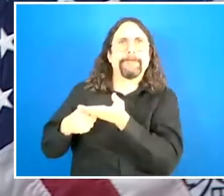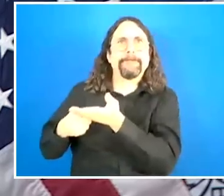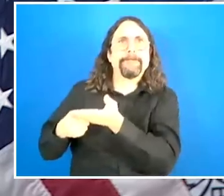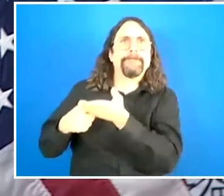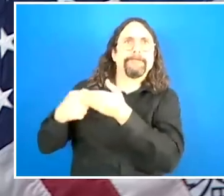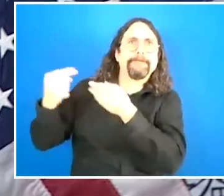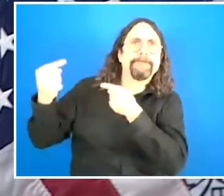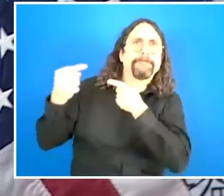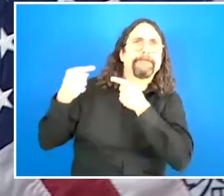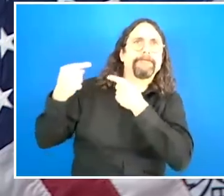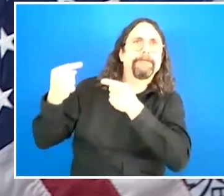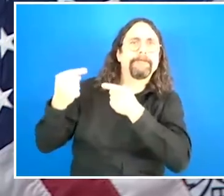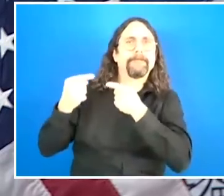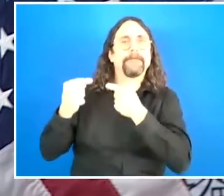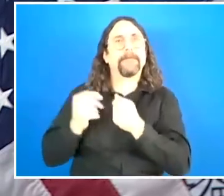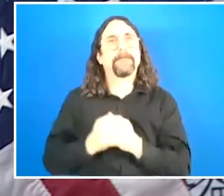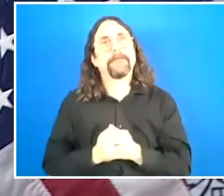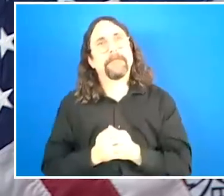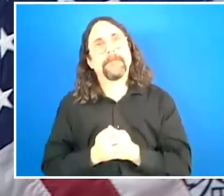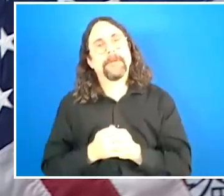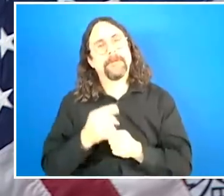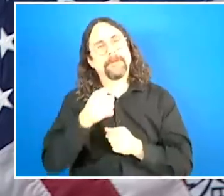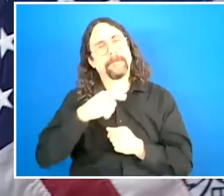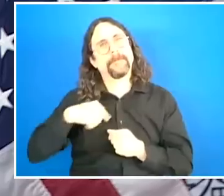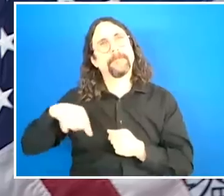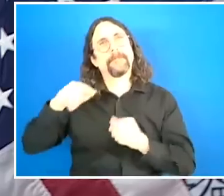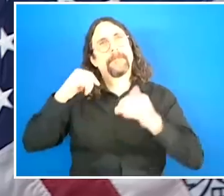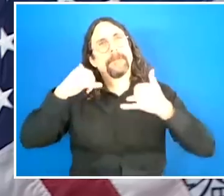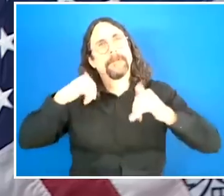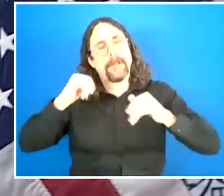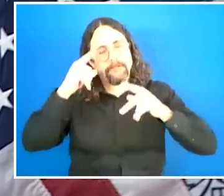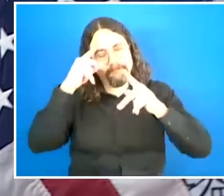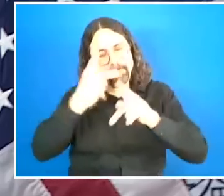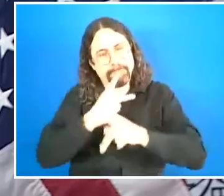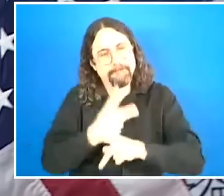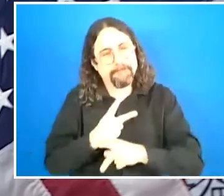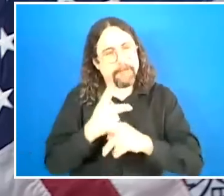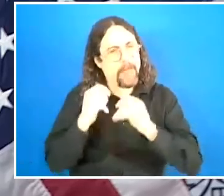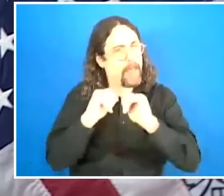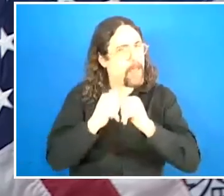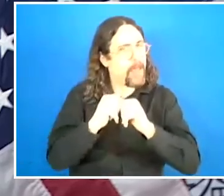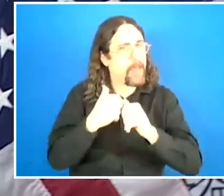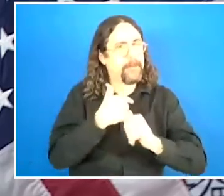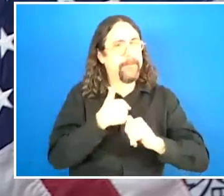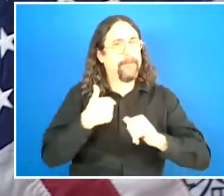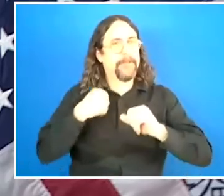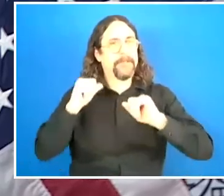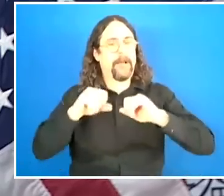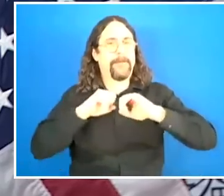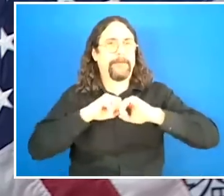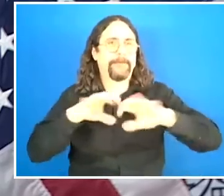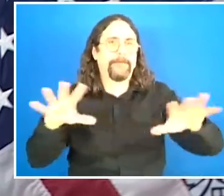WE ARE TRYING TO FIGURE OUT HOW WE CAN DO MORE TESTING OF EVERY